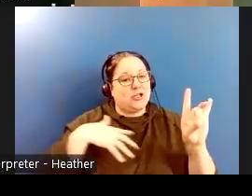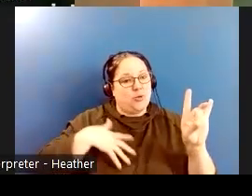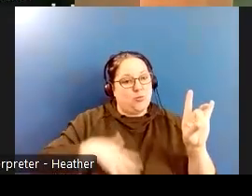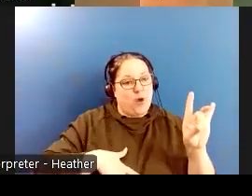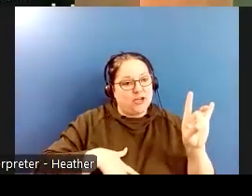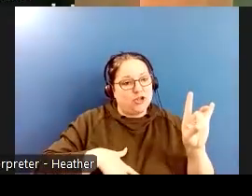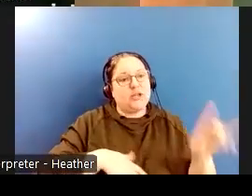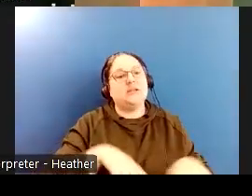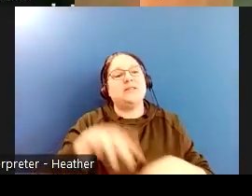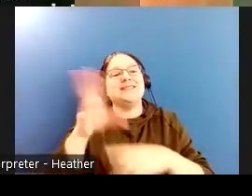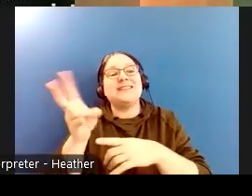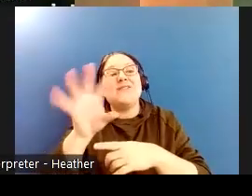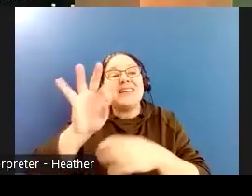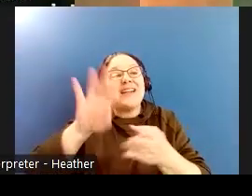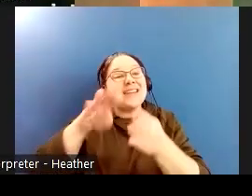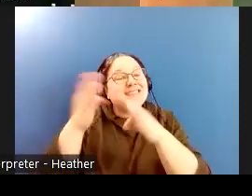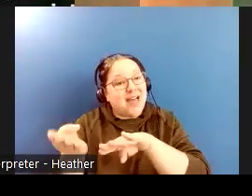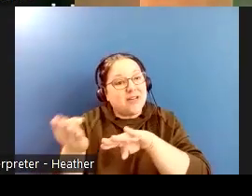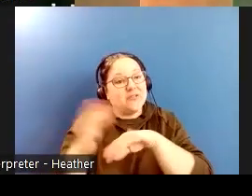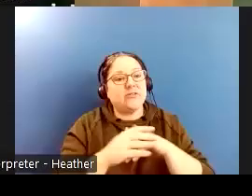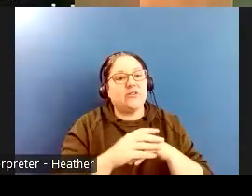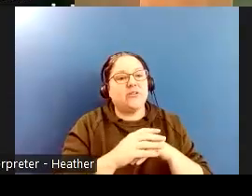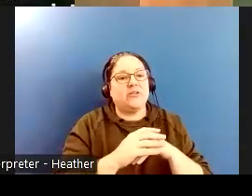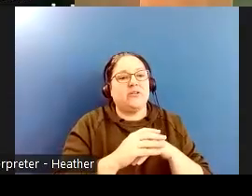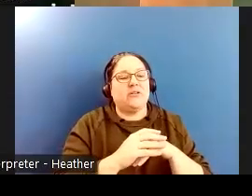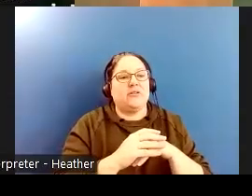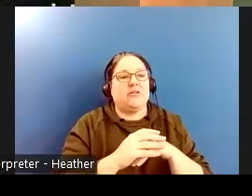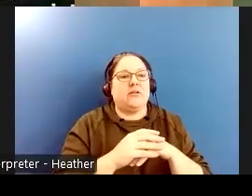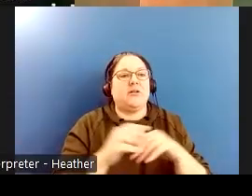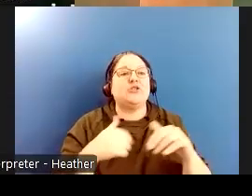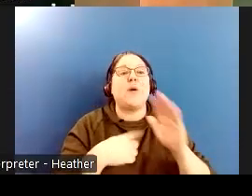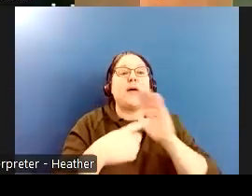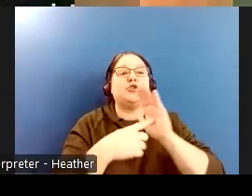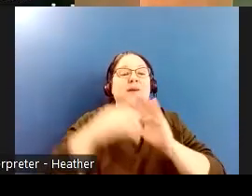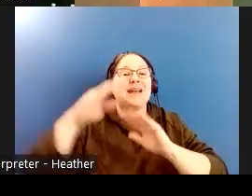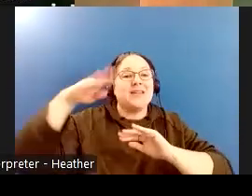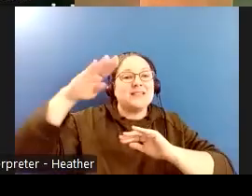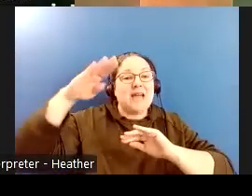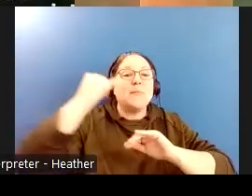the analysis and essentially um I'm showing both at the top that if those patients were depressed